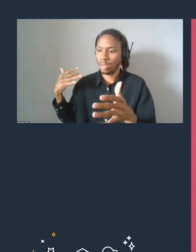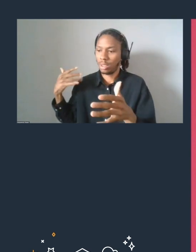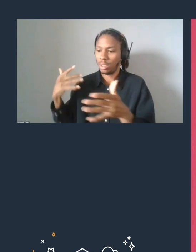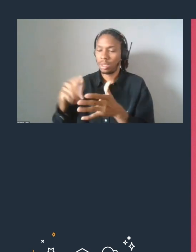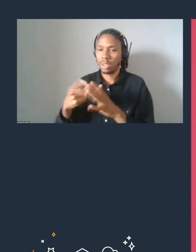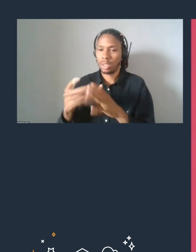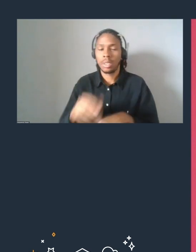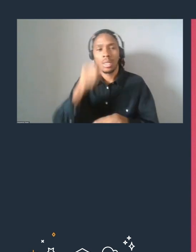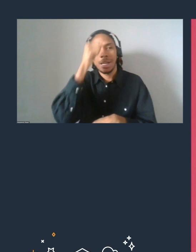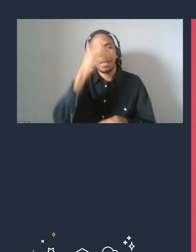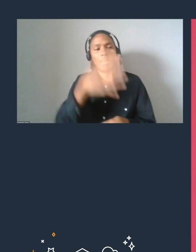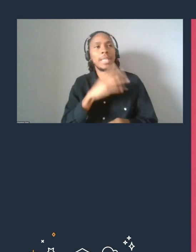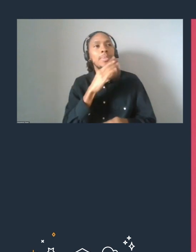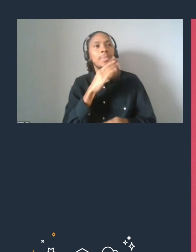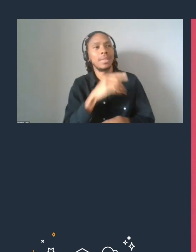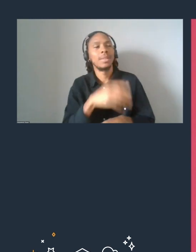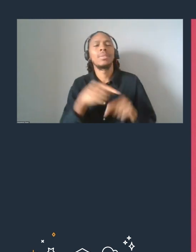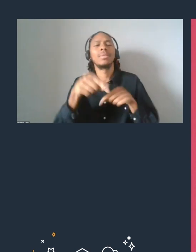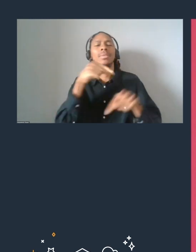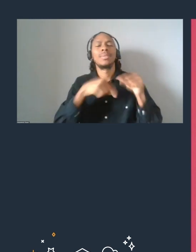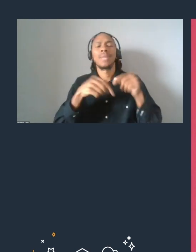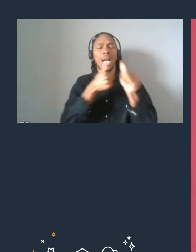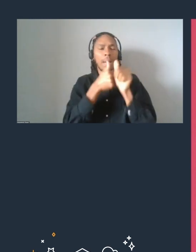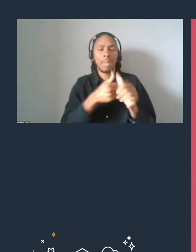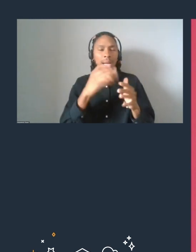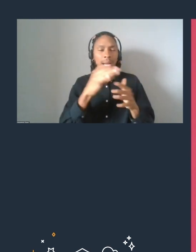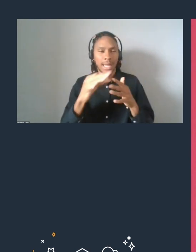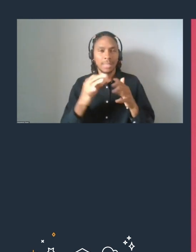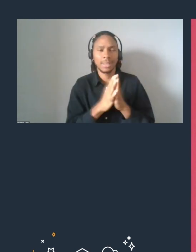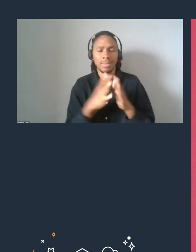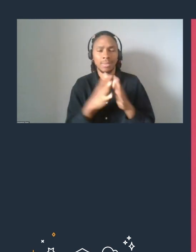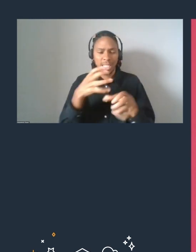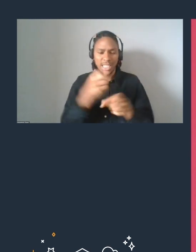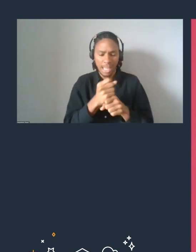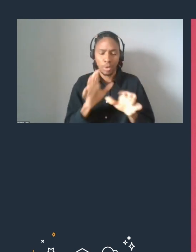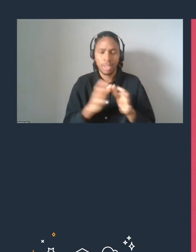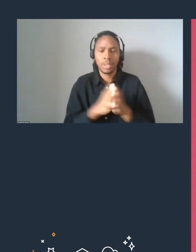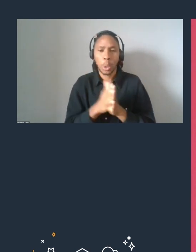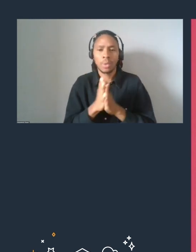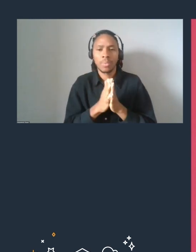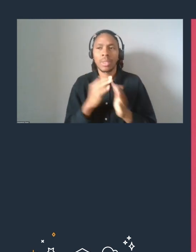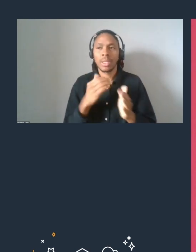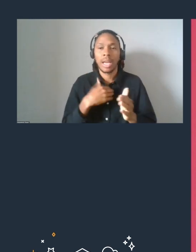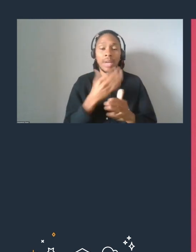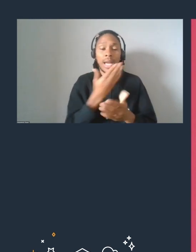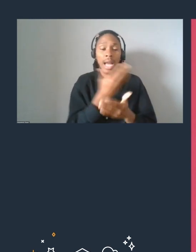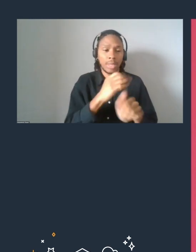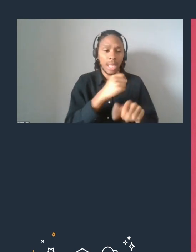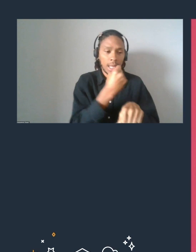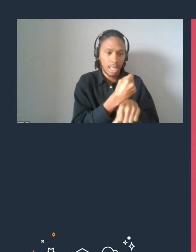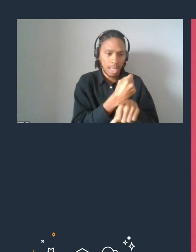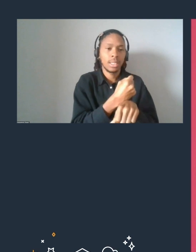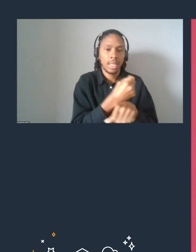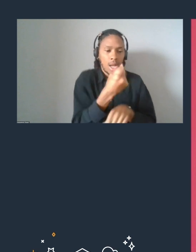So let's go back to those compliance options and get a summary. So, you know, we have object lock, right? Which holds the object in place for a set period